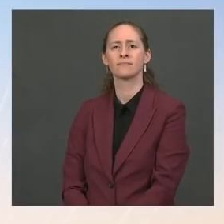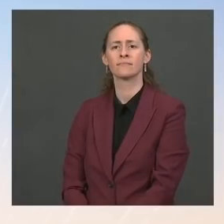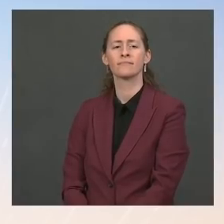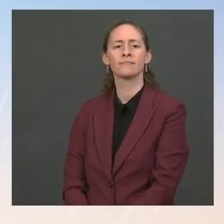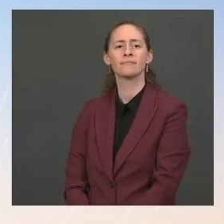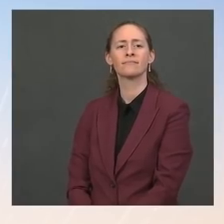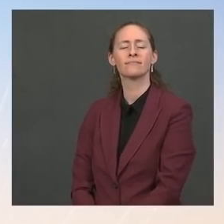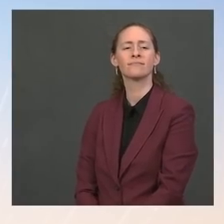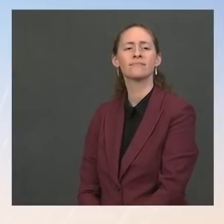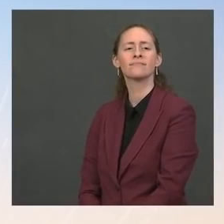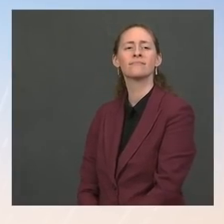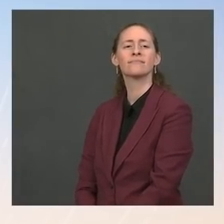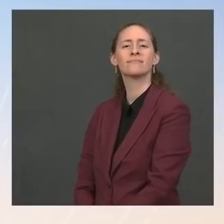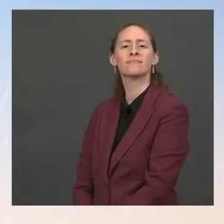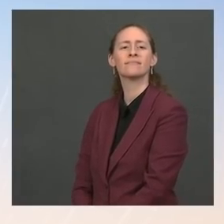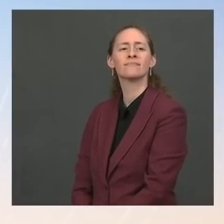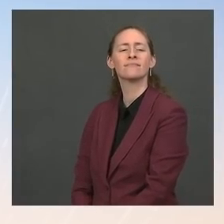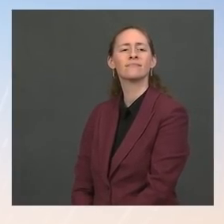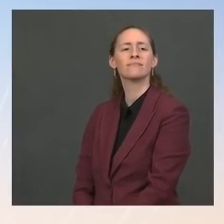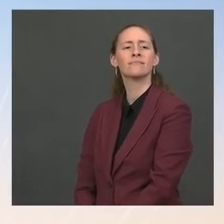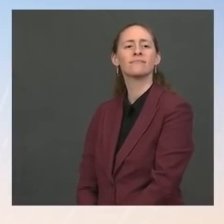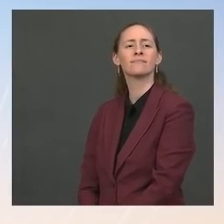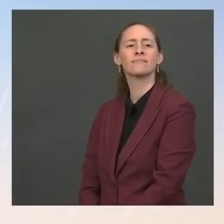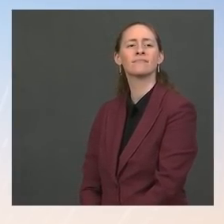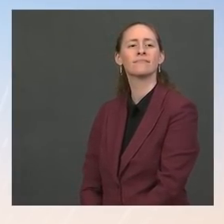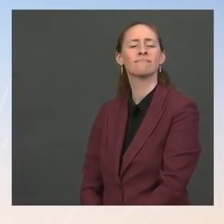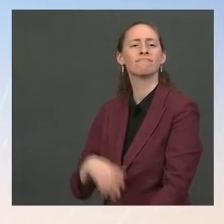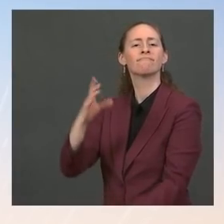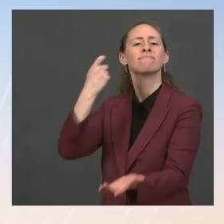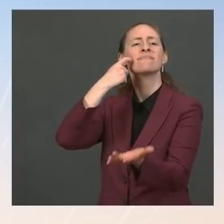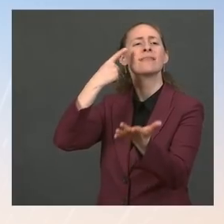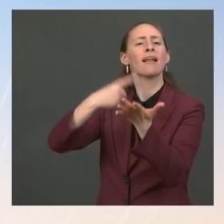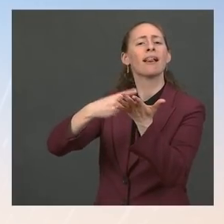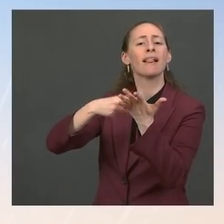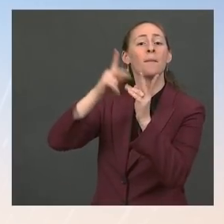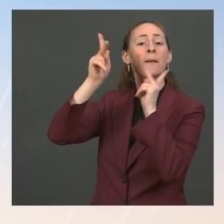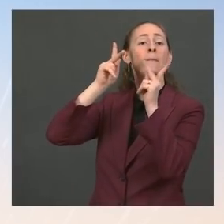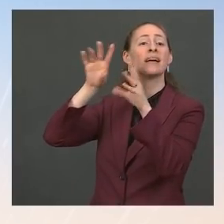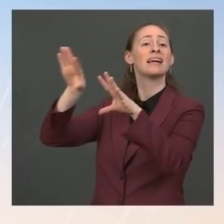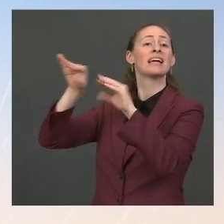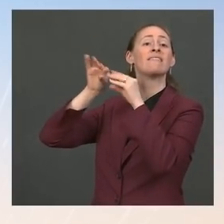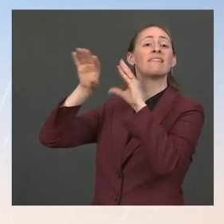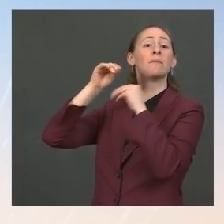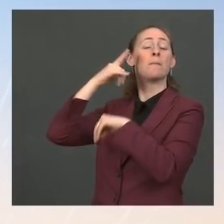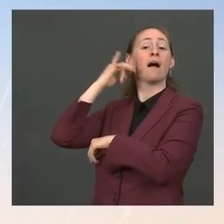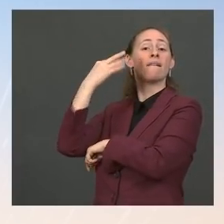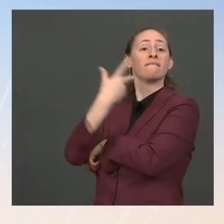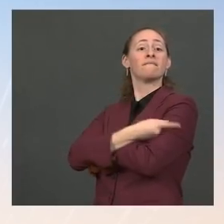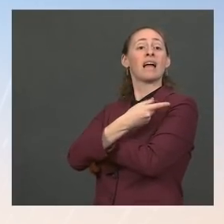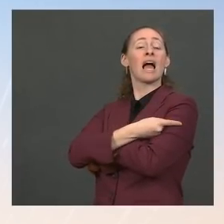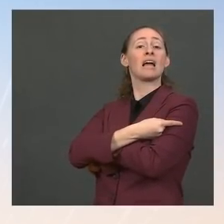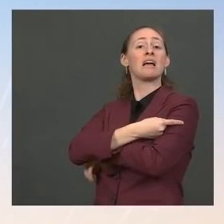The Press: Yeah. >> Ms. Psaki: That's helpful. The Press: But the Bureau of Labor Statistics reported that, in September alone, 4.4 million people -- Ms. Psaki: Yeah.